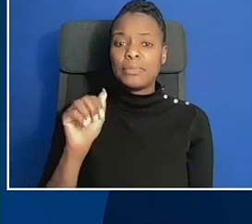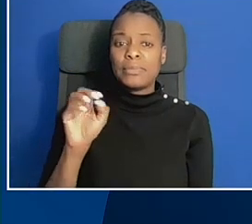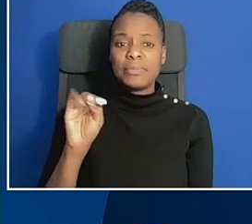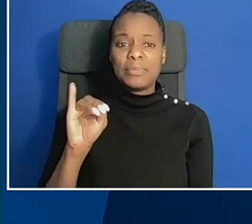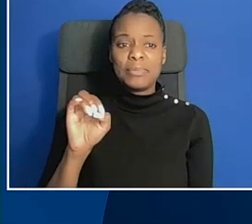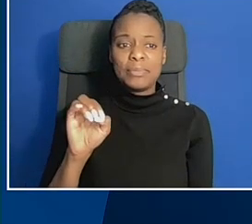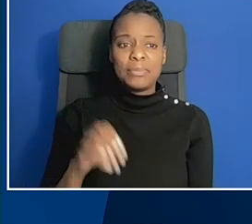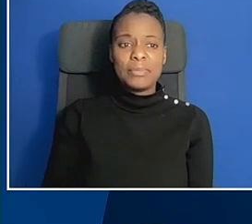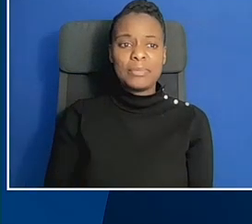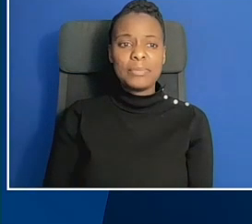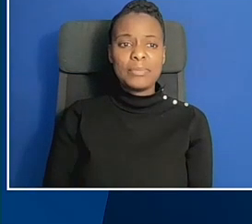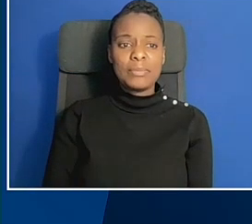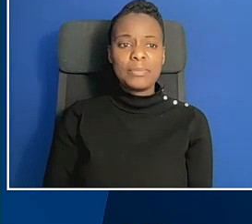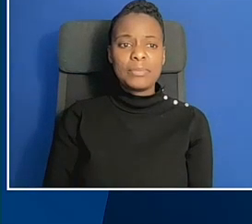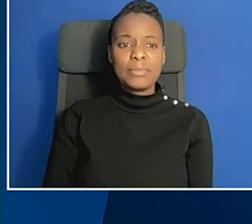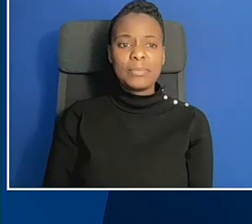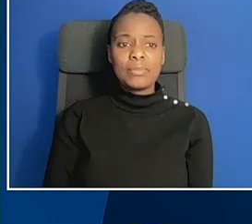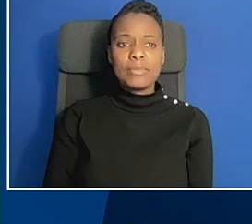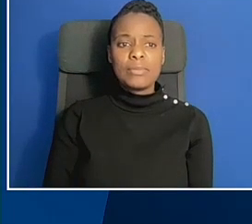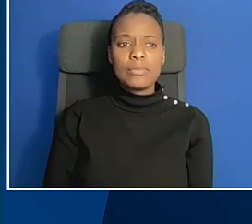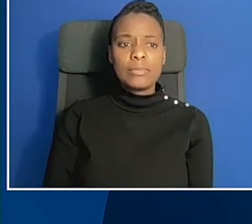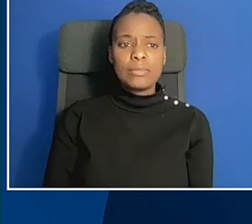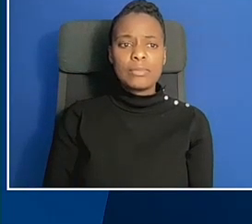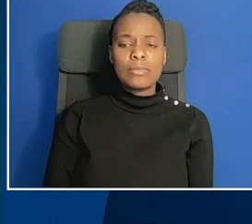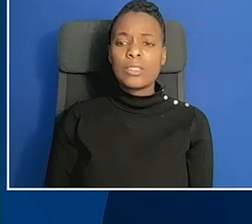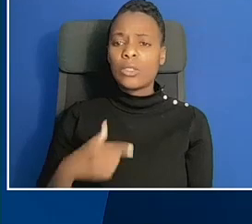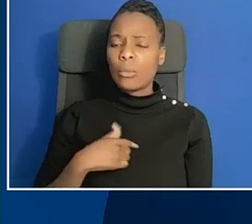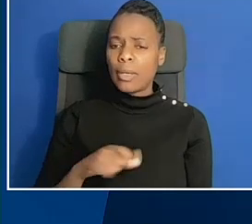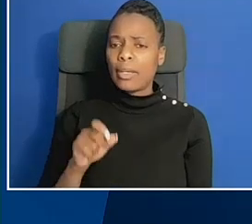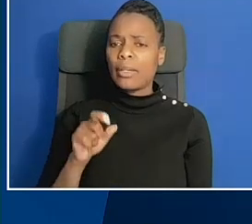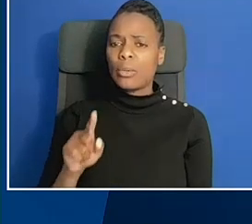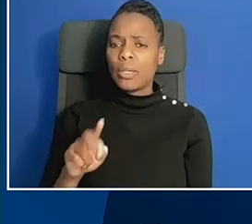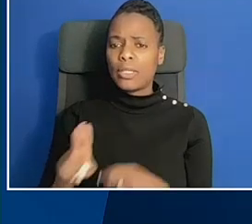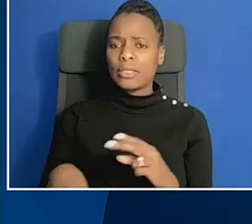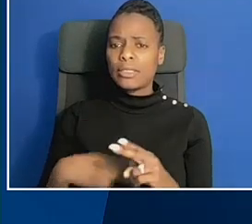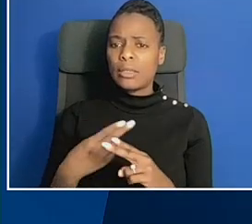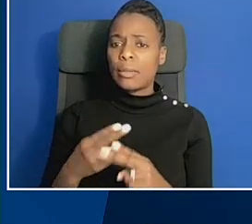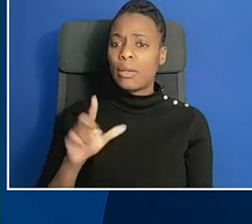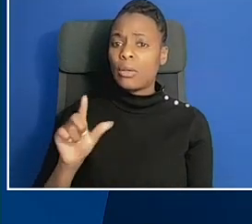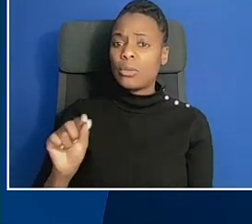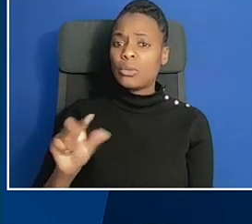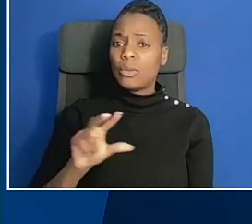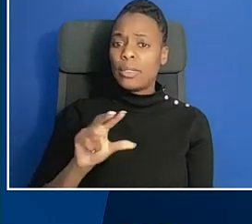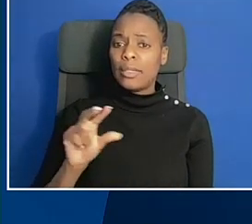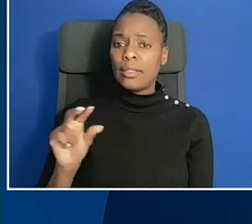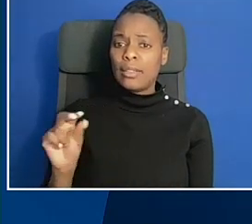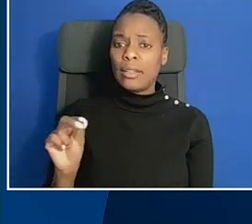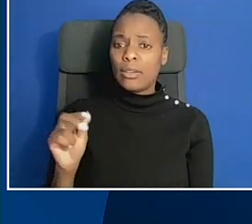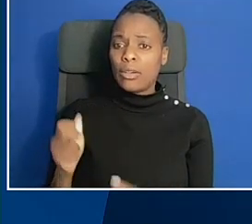My question goes back a step to the 2030 proposed change.